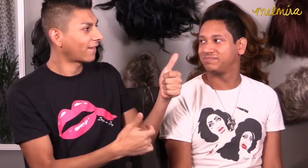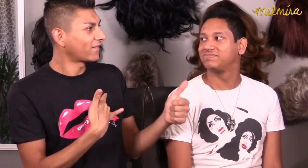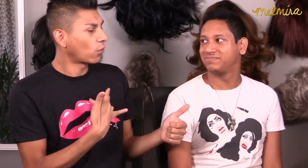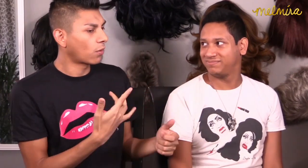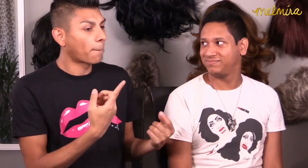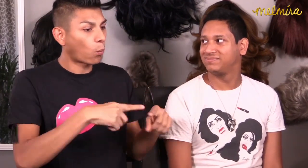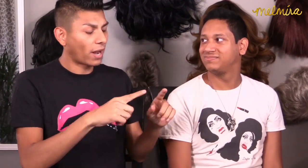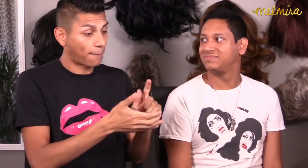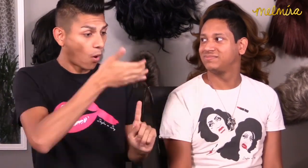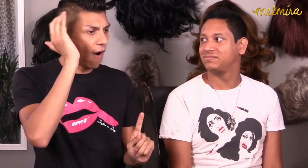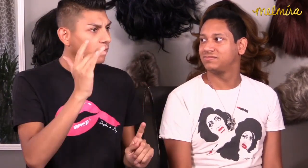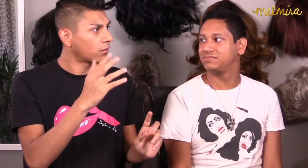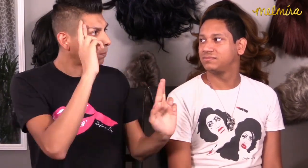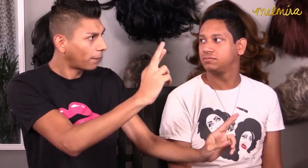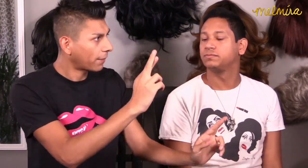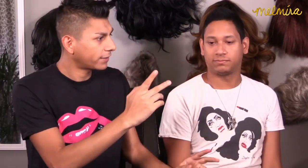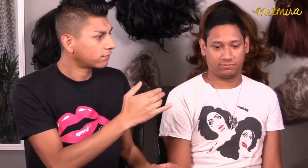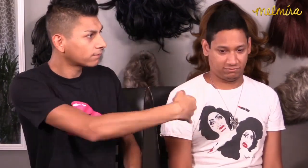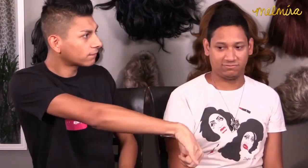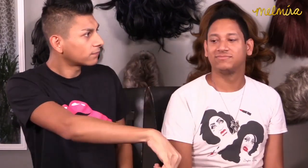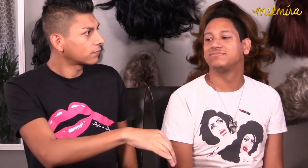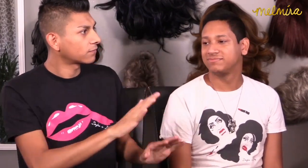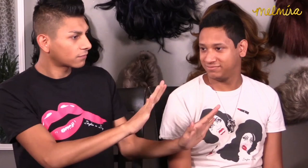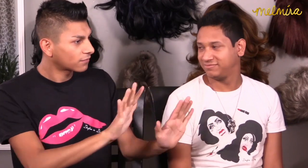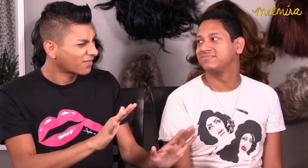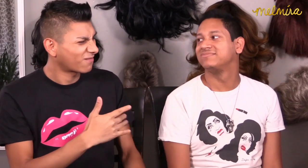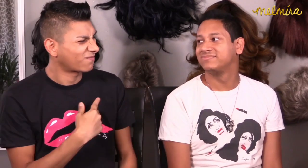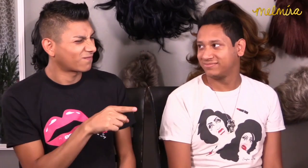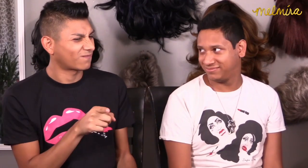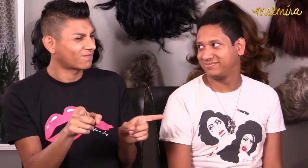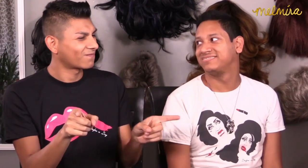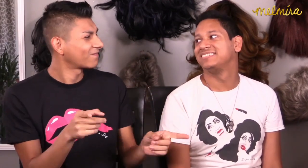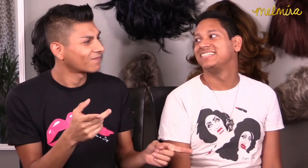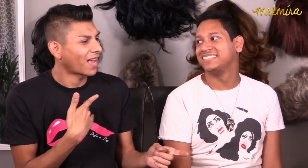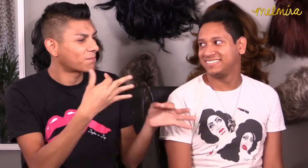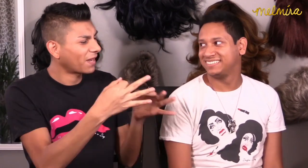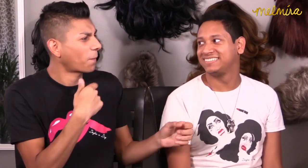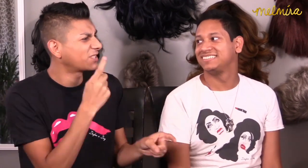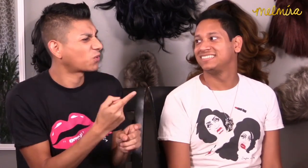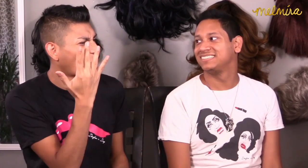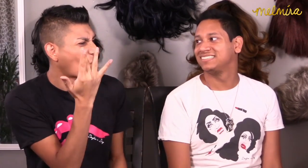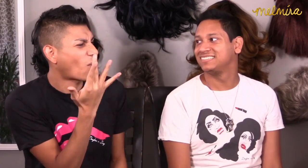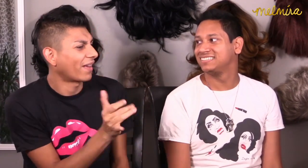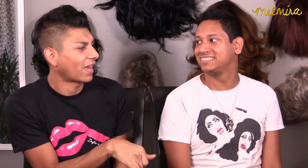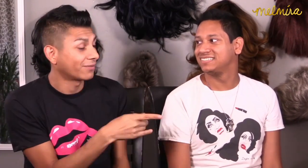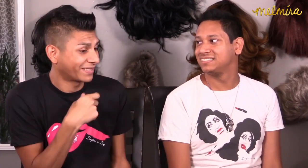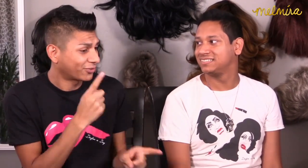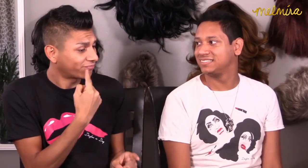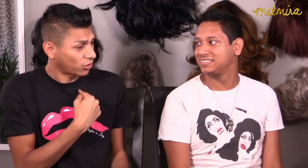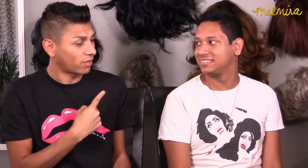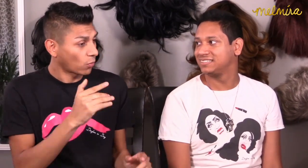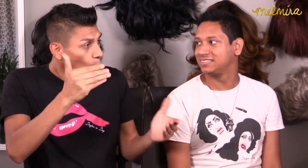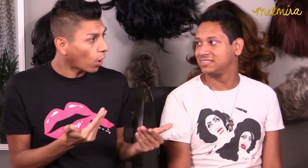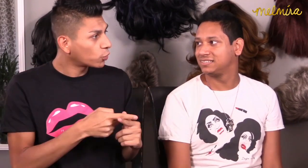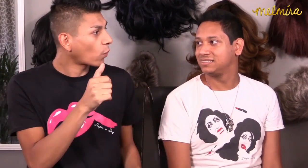drag, people would respect us and boundaries were there. It was a big difference. My sister told me: "Welcome to a woman's life where men can